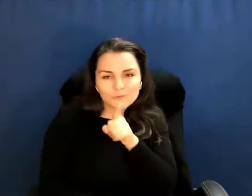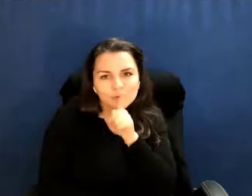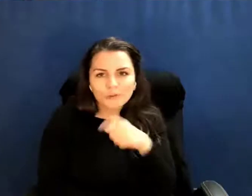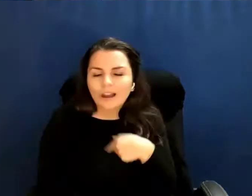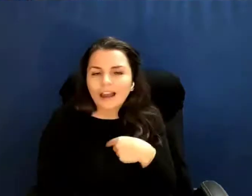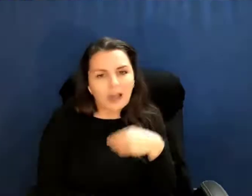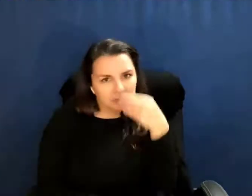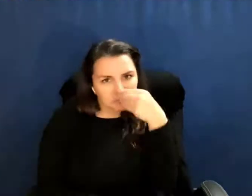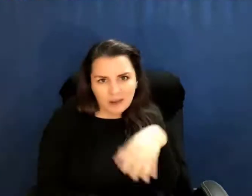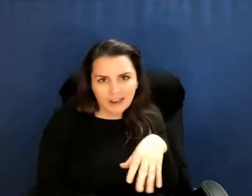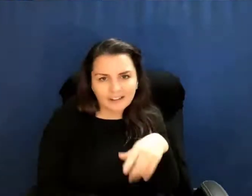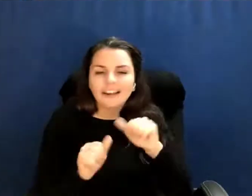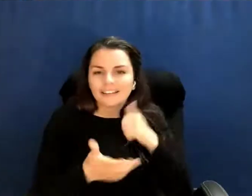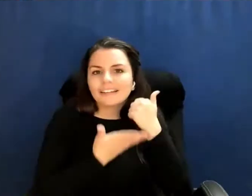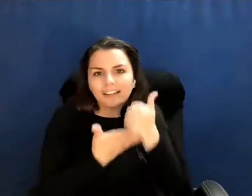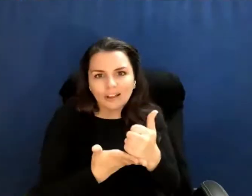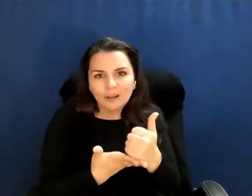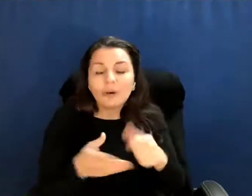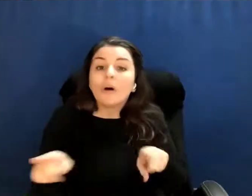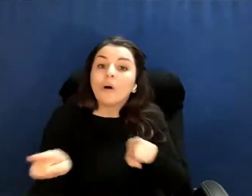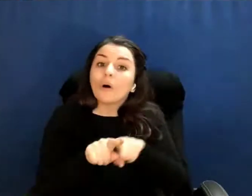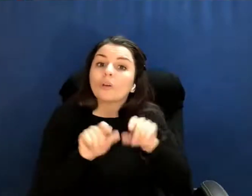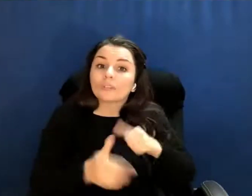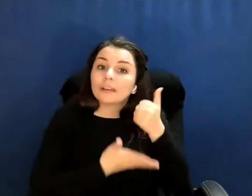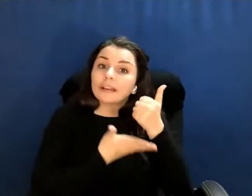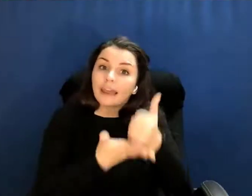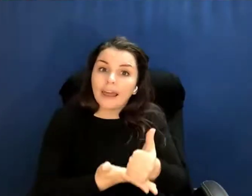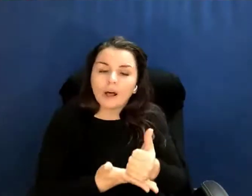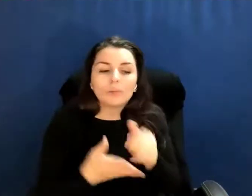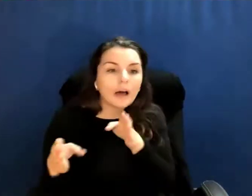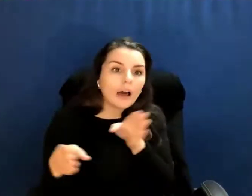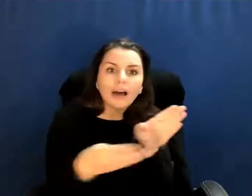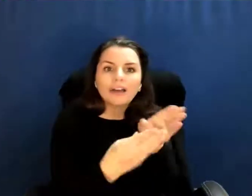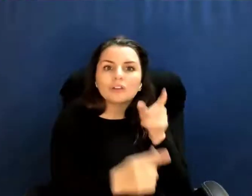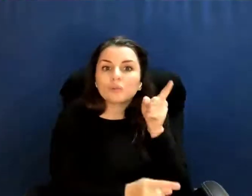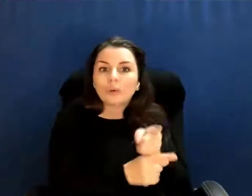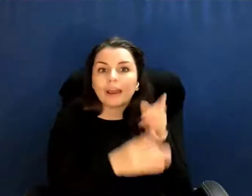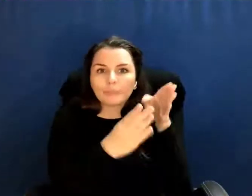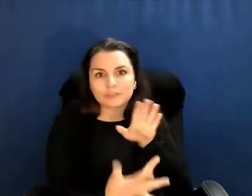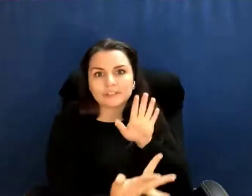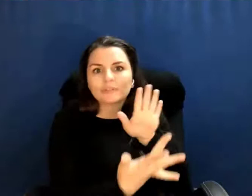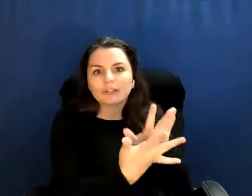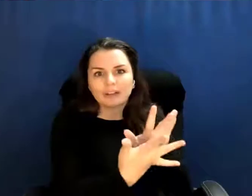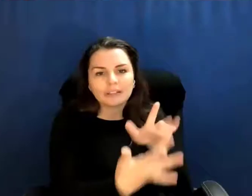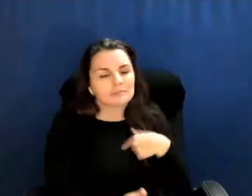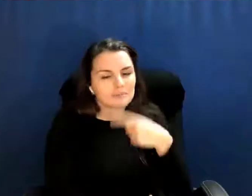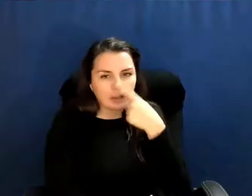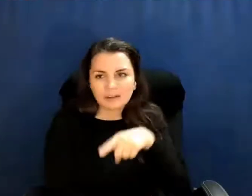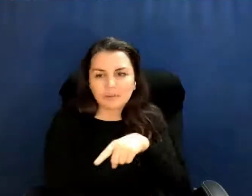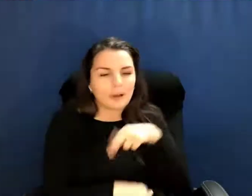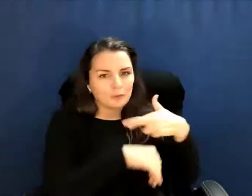but I can also help direct you to the right person. Sheri Cummins: Right. Lisa Chadwick: We do that all the time. Sheri Cummins: Yeah.